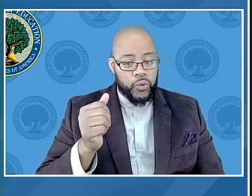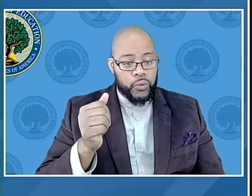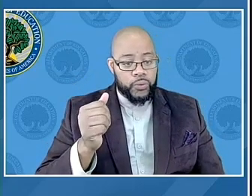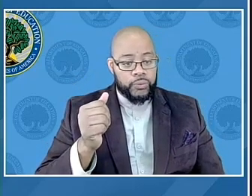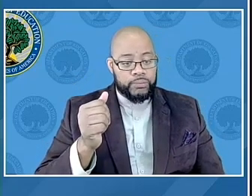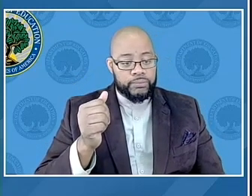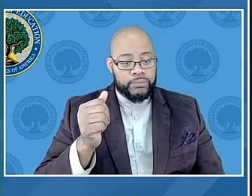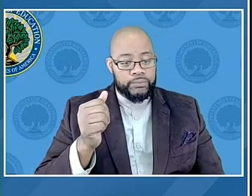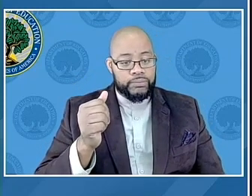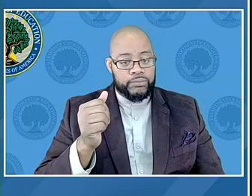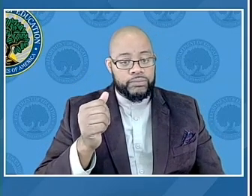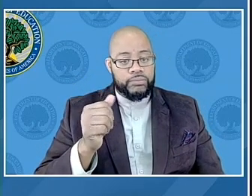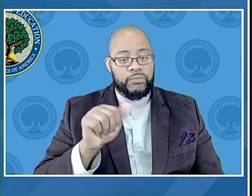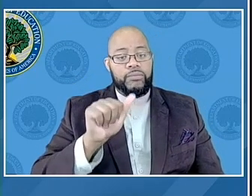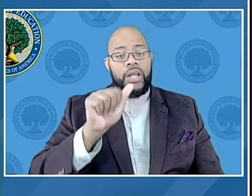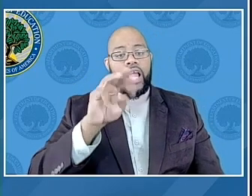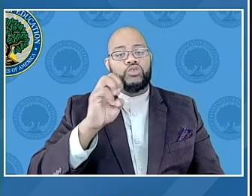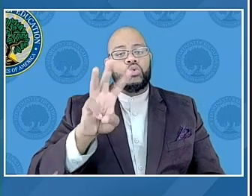Will be coming on camera in his place.